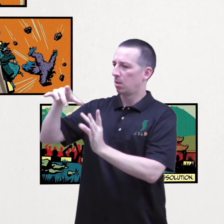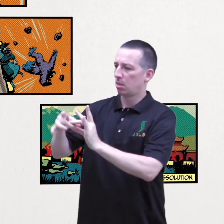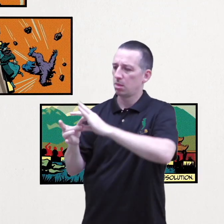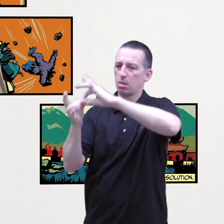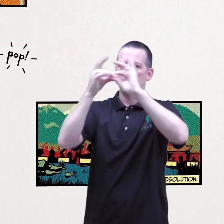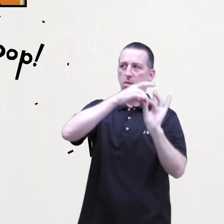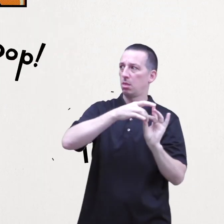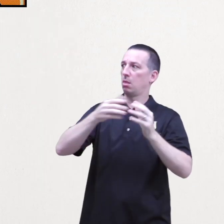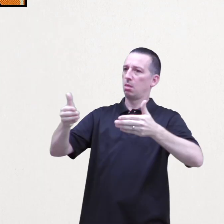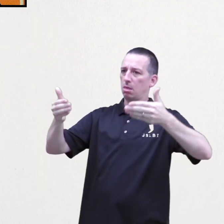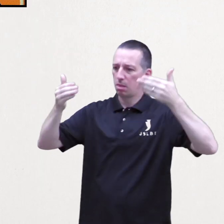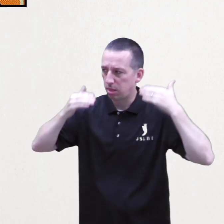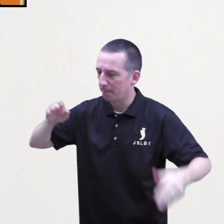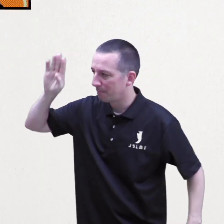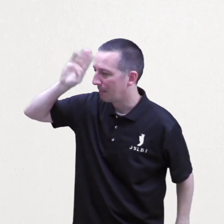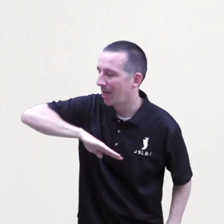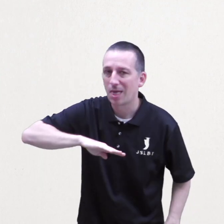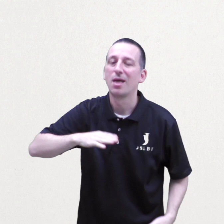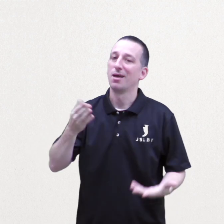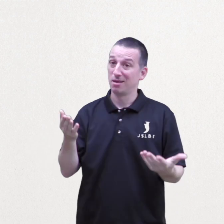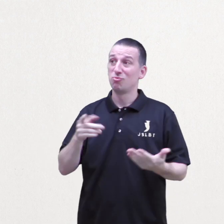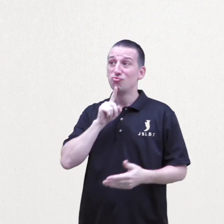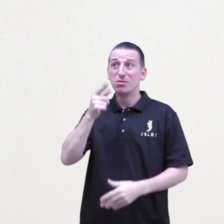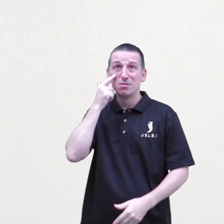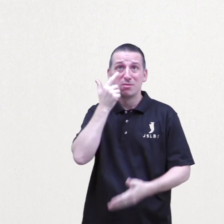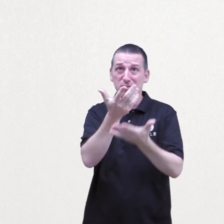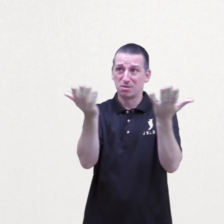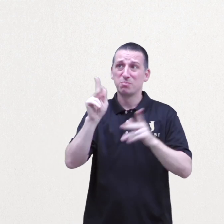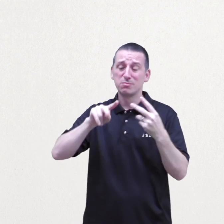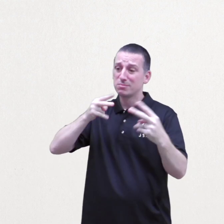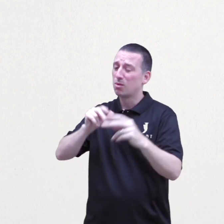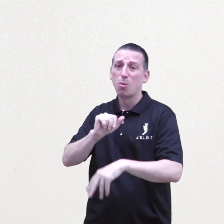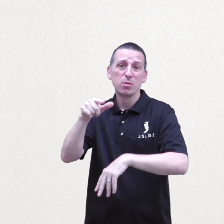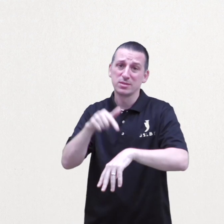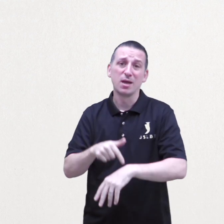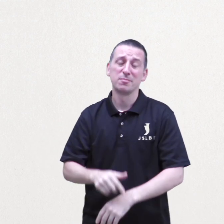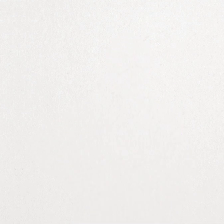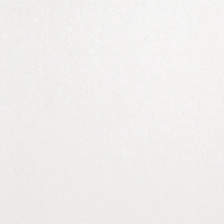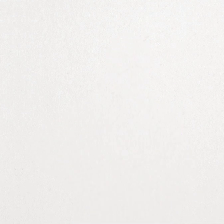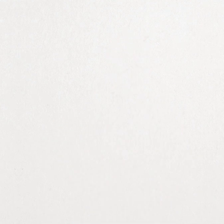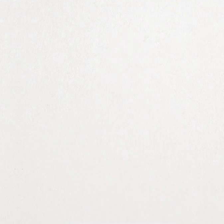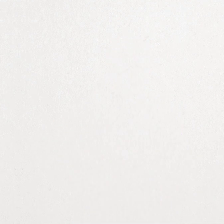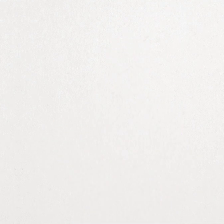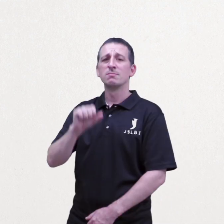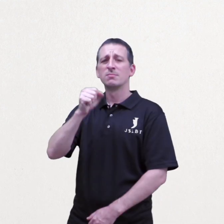totally different message if you ignore where it occurs in the plot. This happens all the time when people read the Bible. Jon: Really?